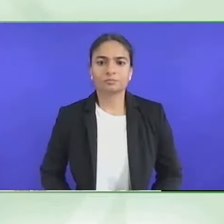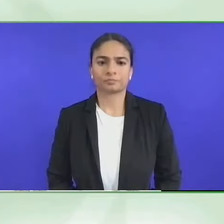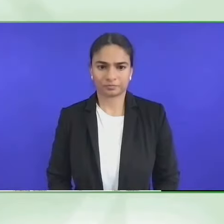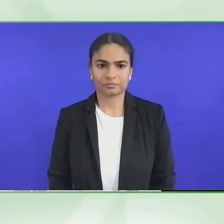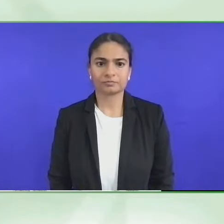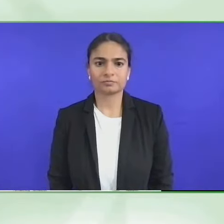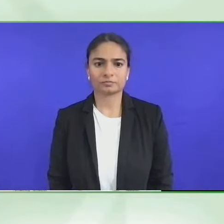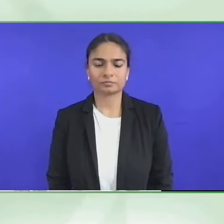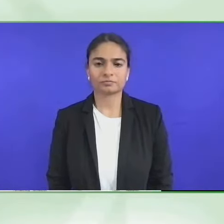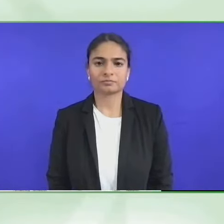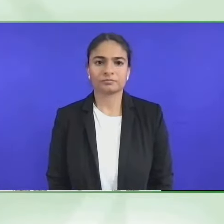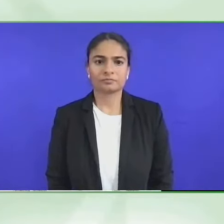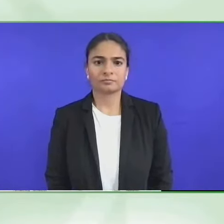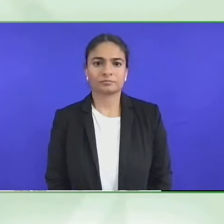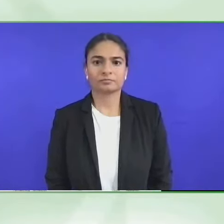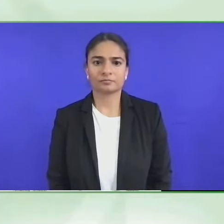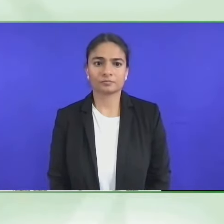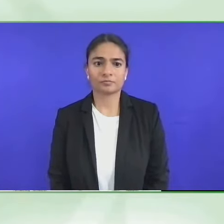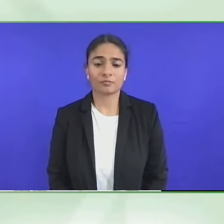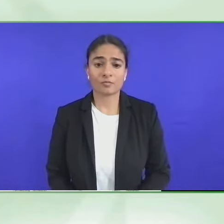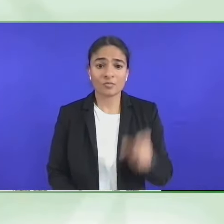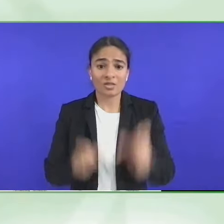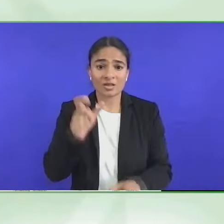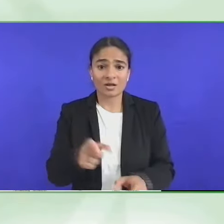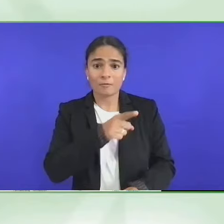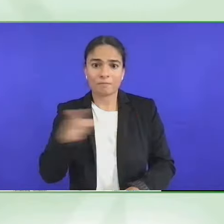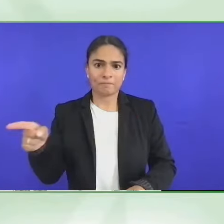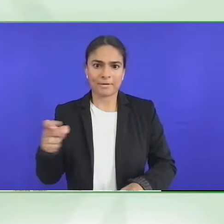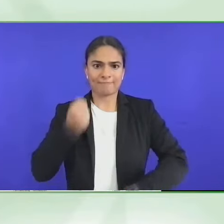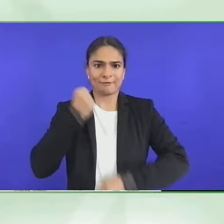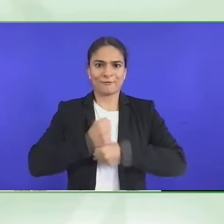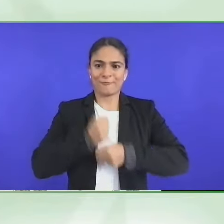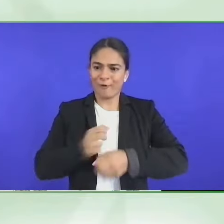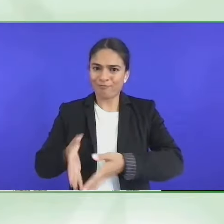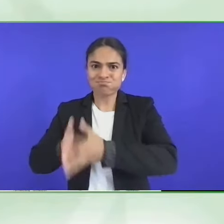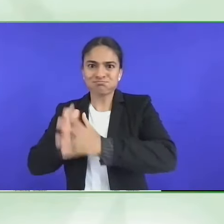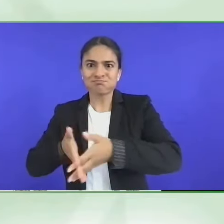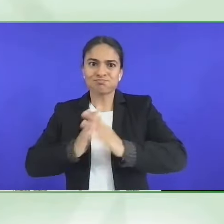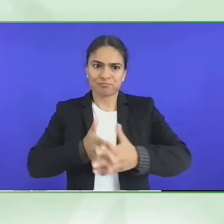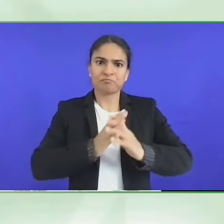It is not necessarily something that is special, but there are